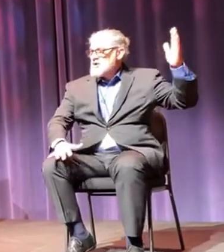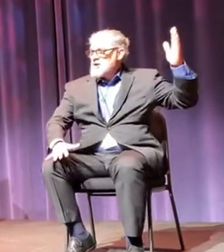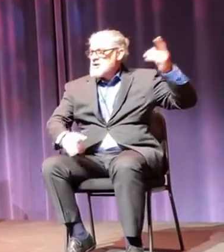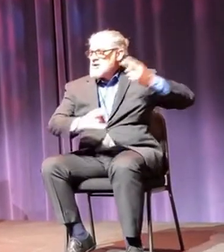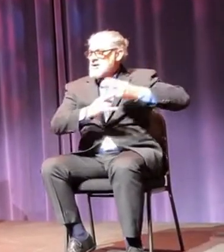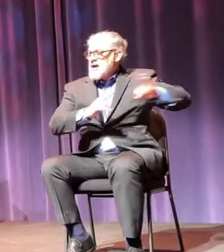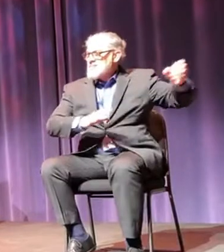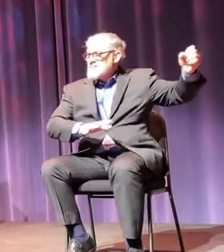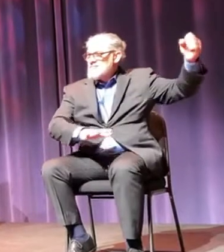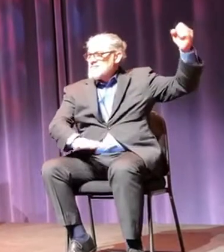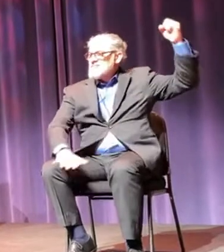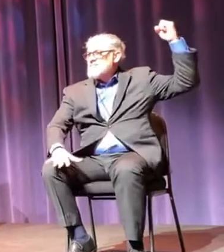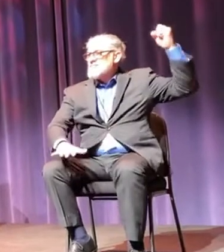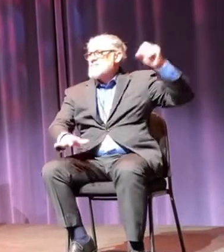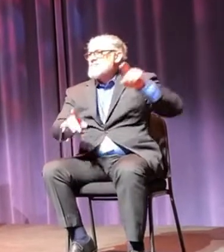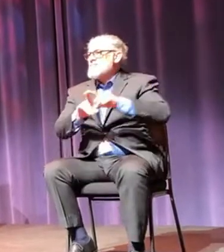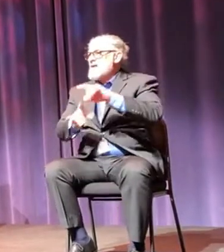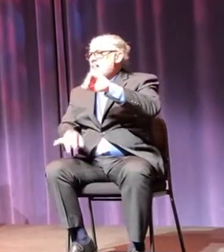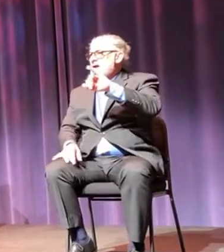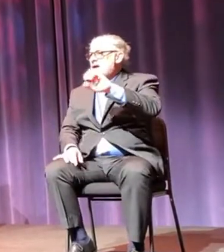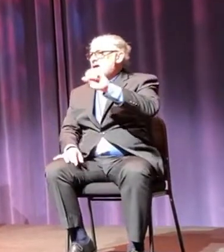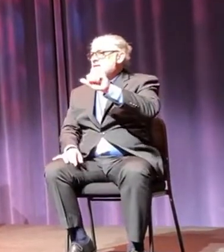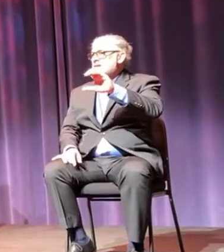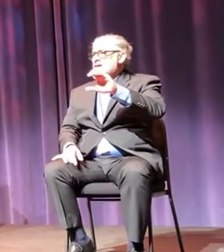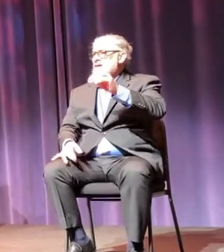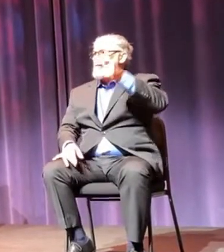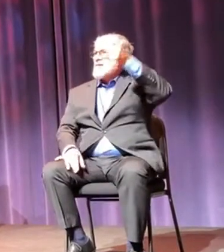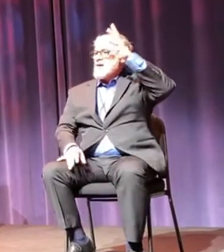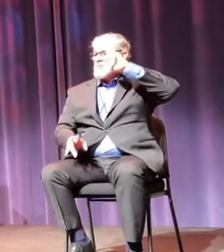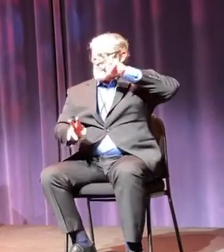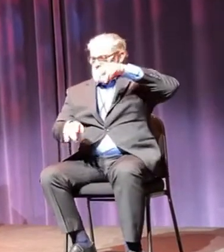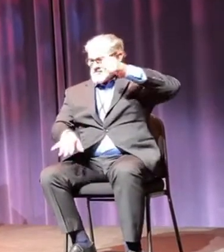Isaac as Isaac, God as God.